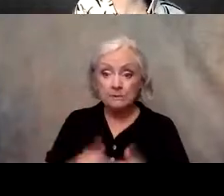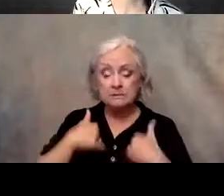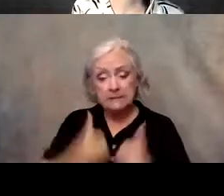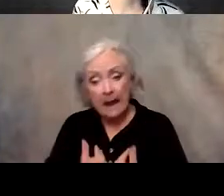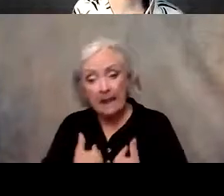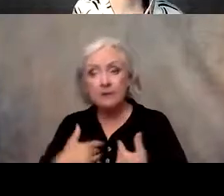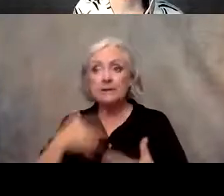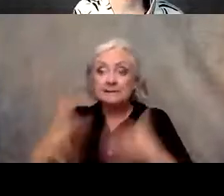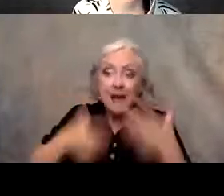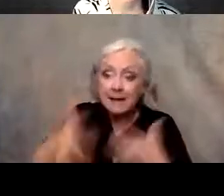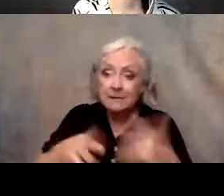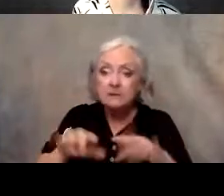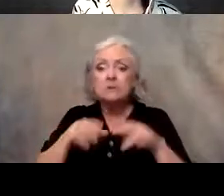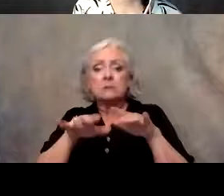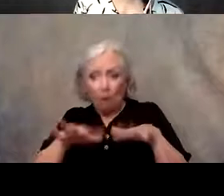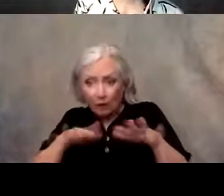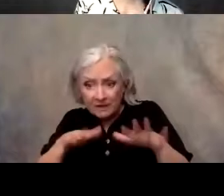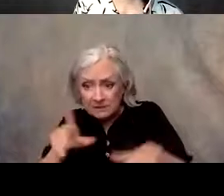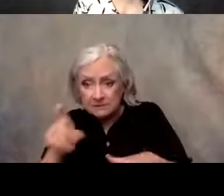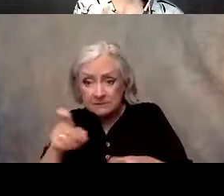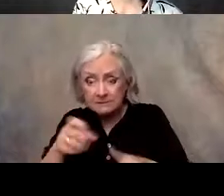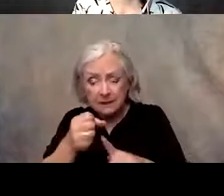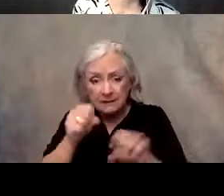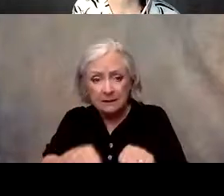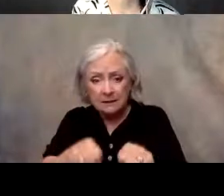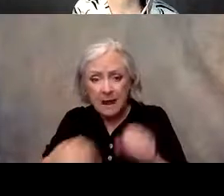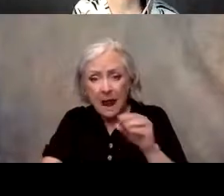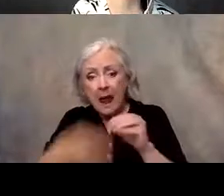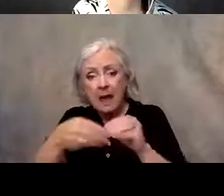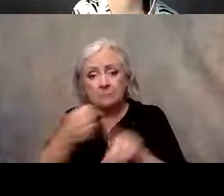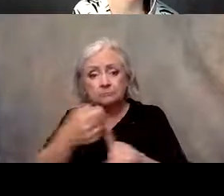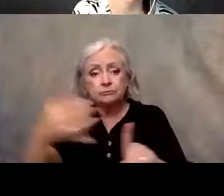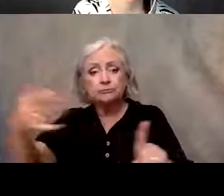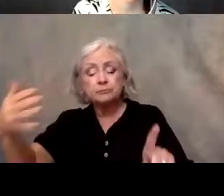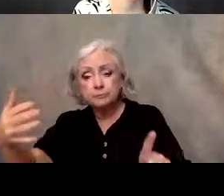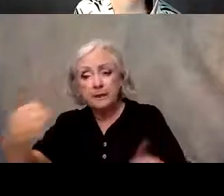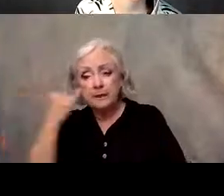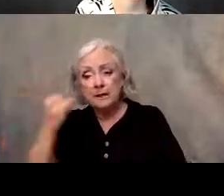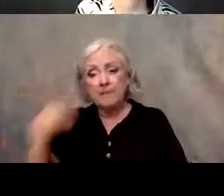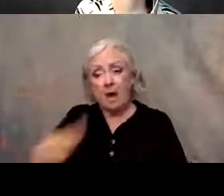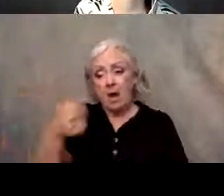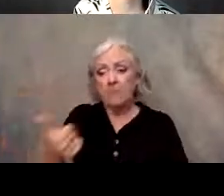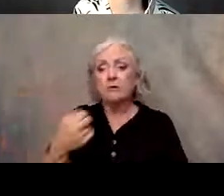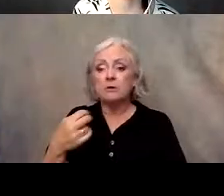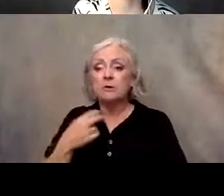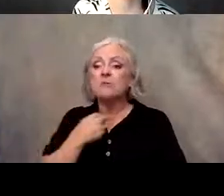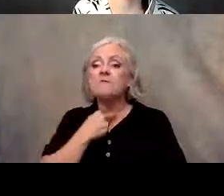As much detail as you can provide, particularly if an existing voiceover doesn't already exist in a